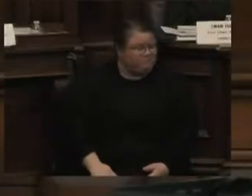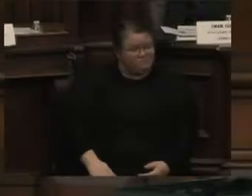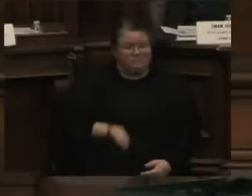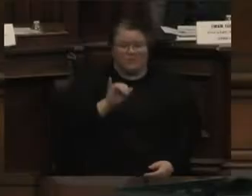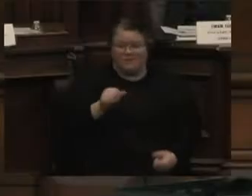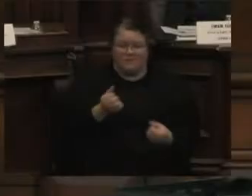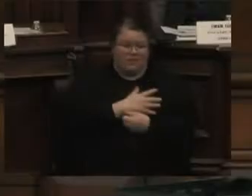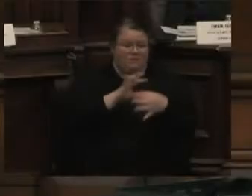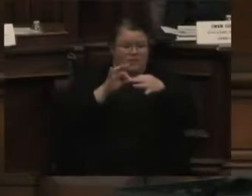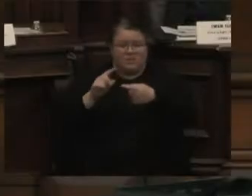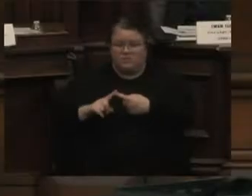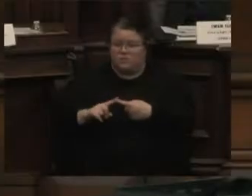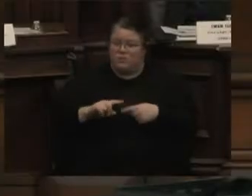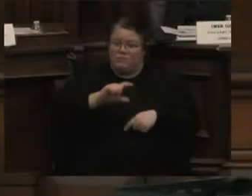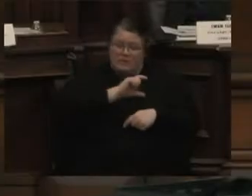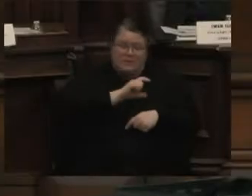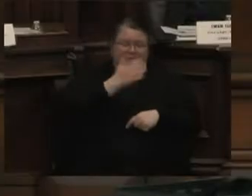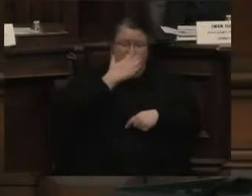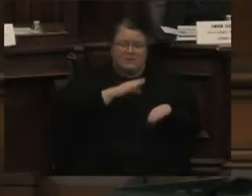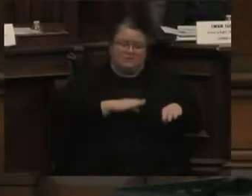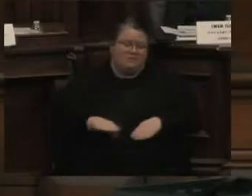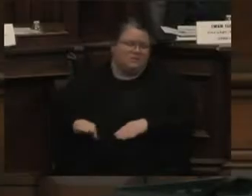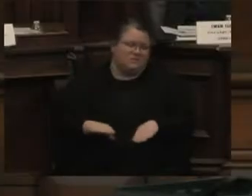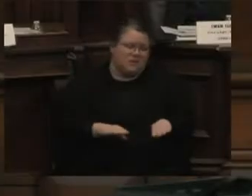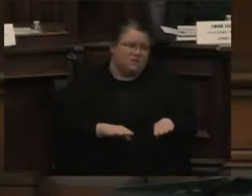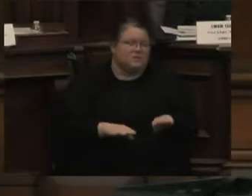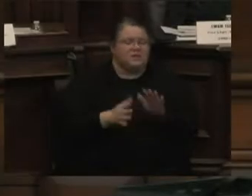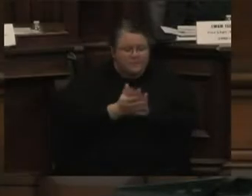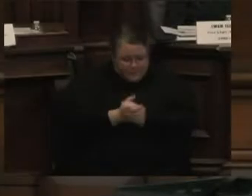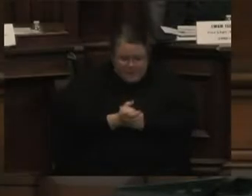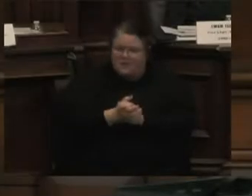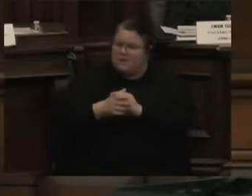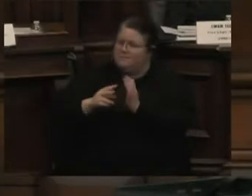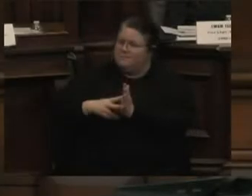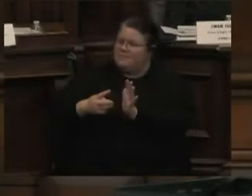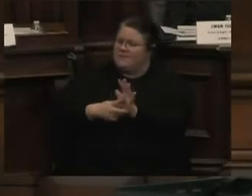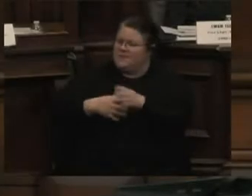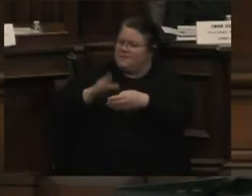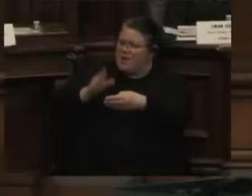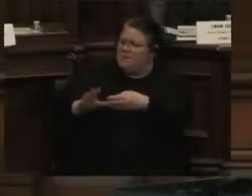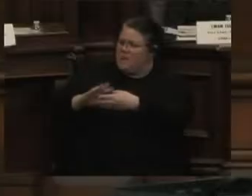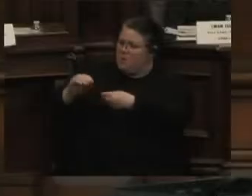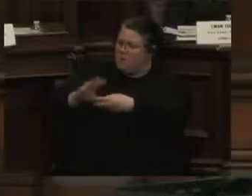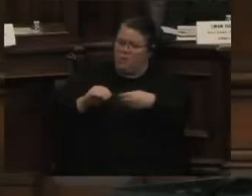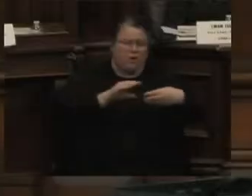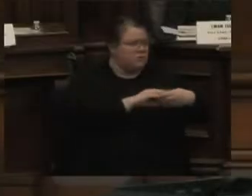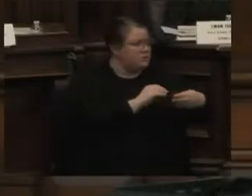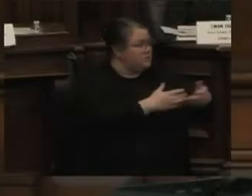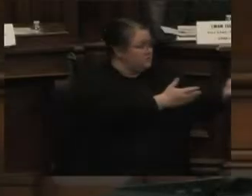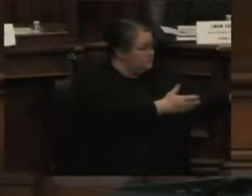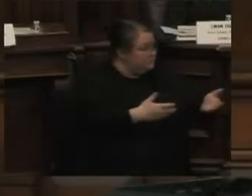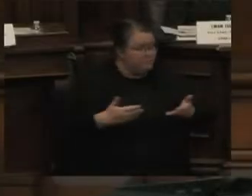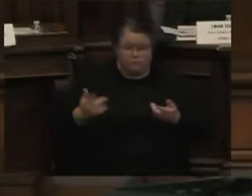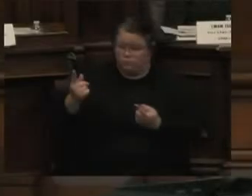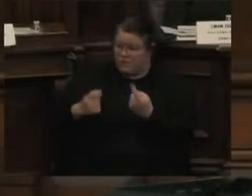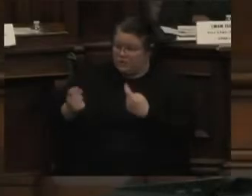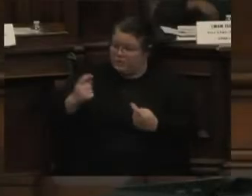basis, but on an individual basis as it relates to police